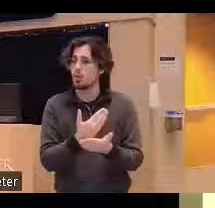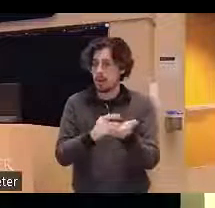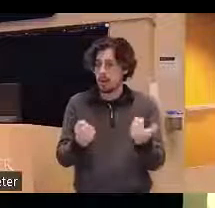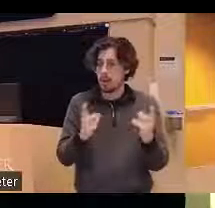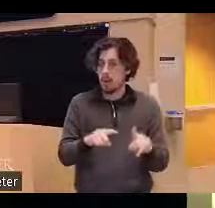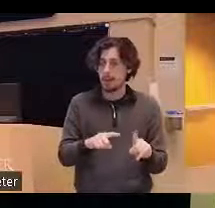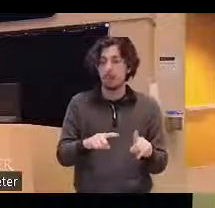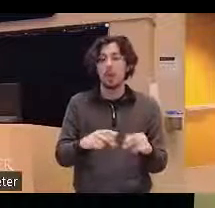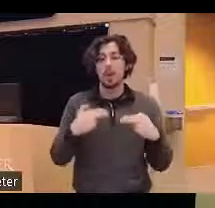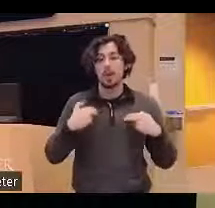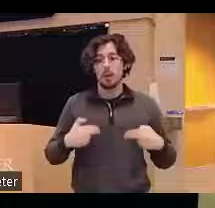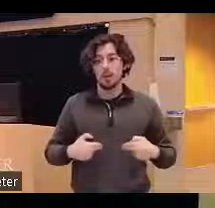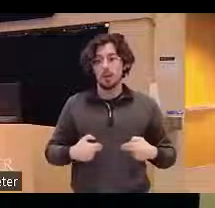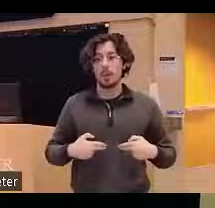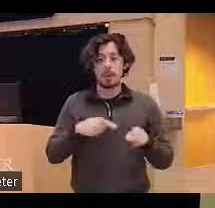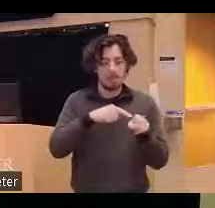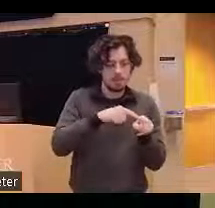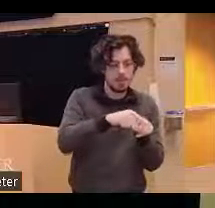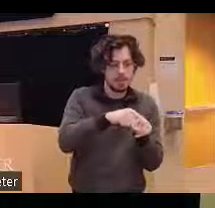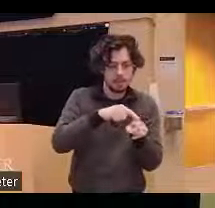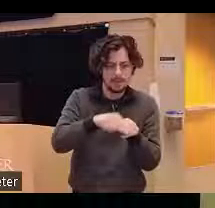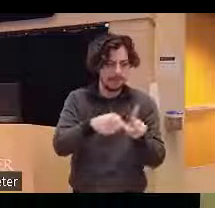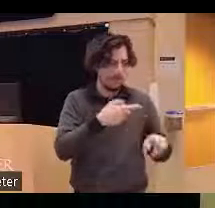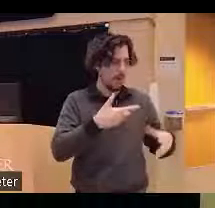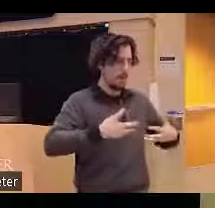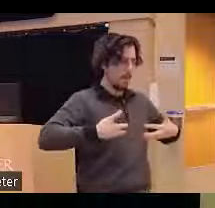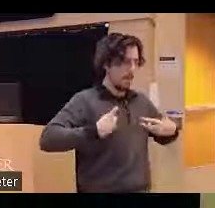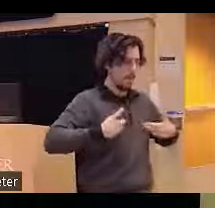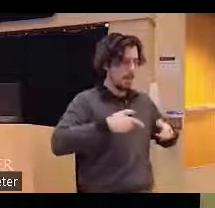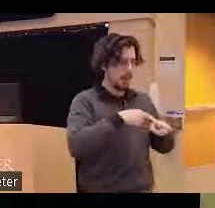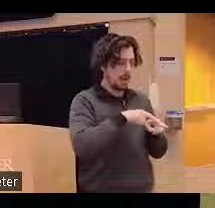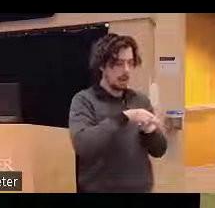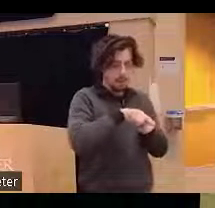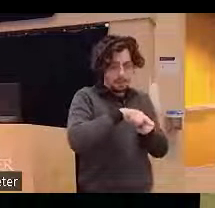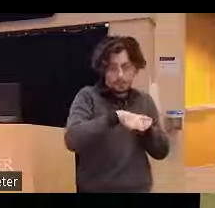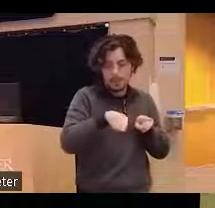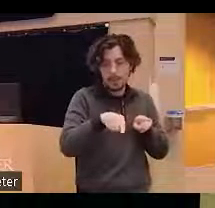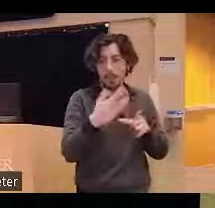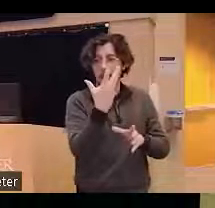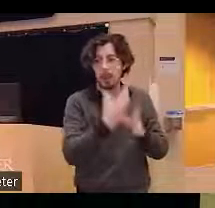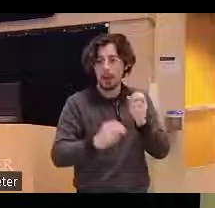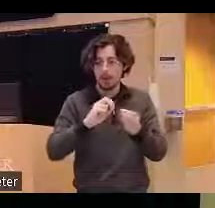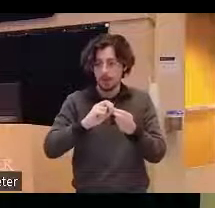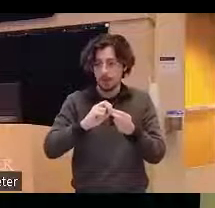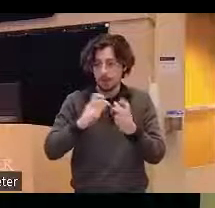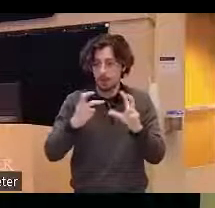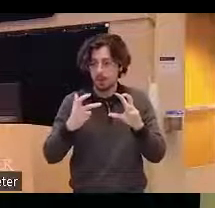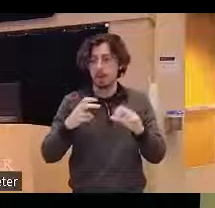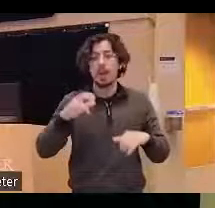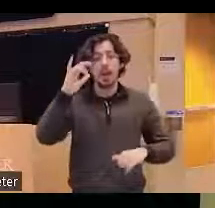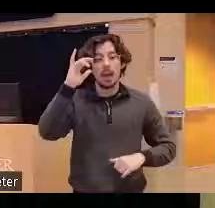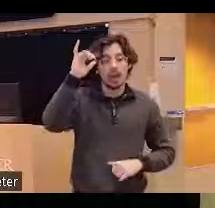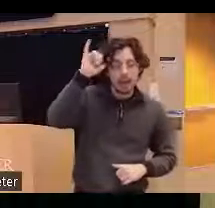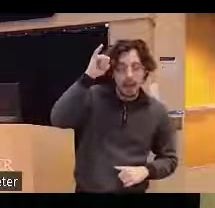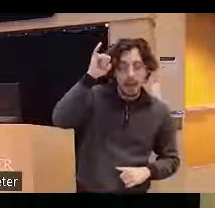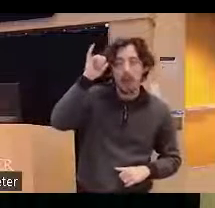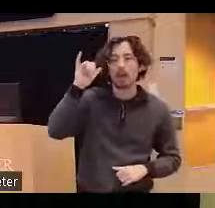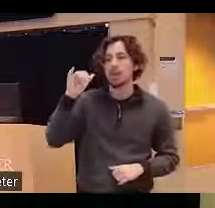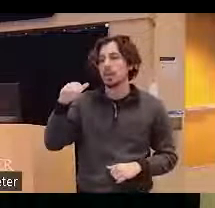speciated in the primate line we lost a certain protein that cows and other beef red meat still